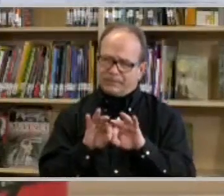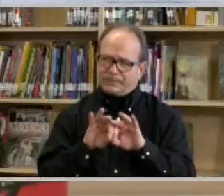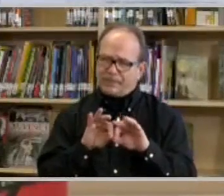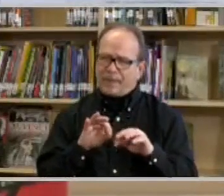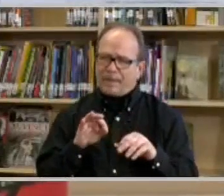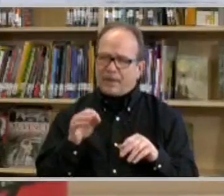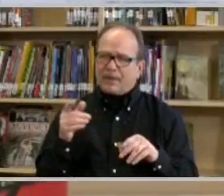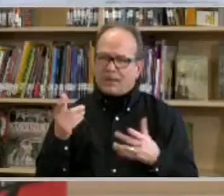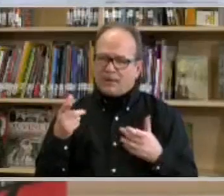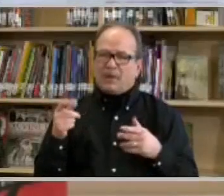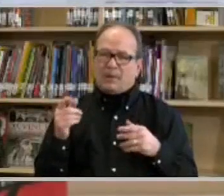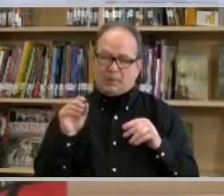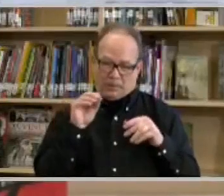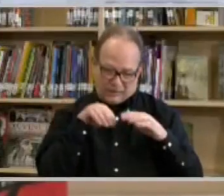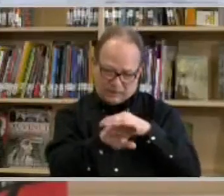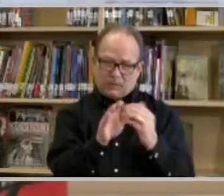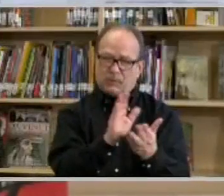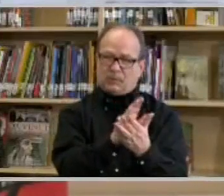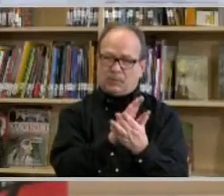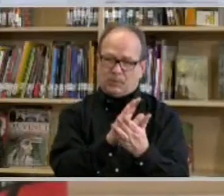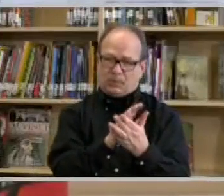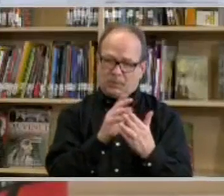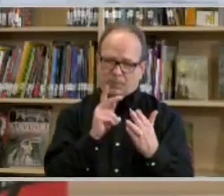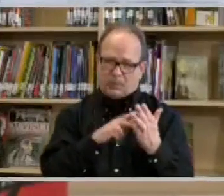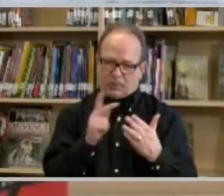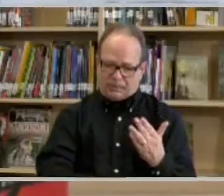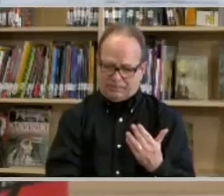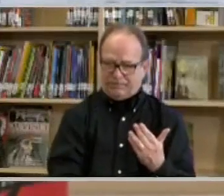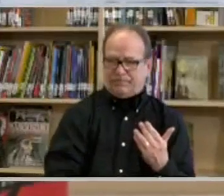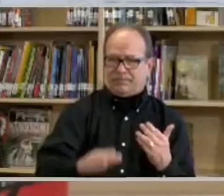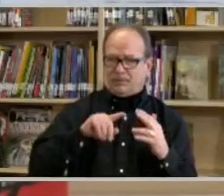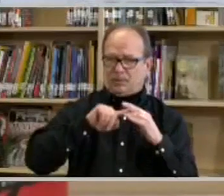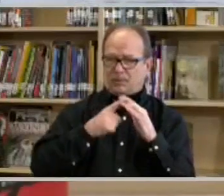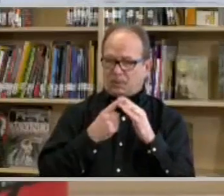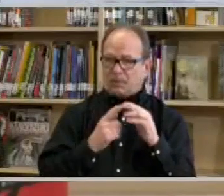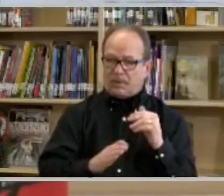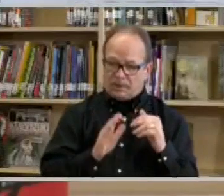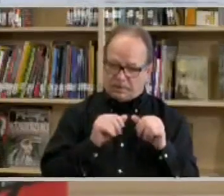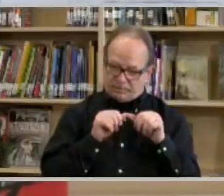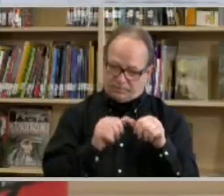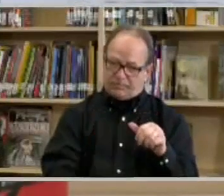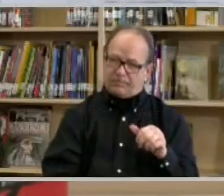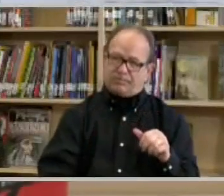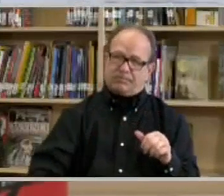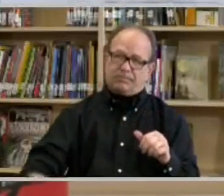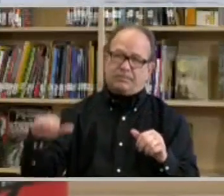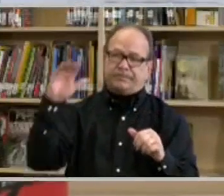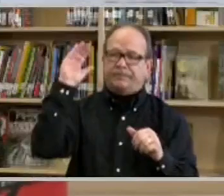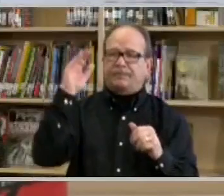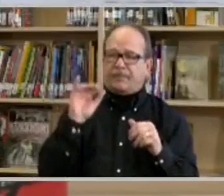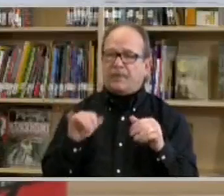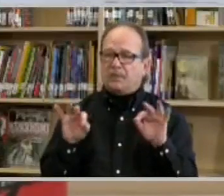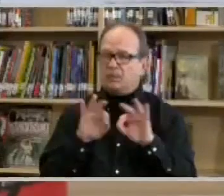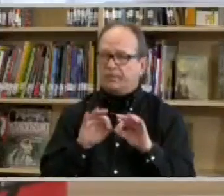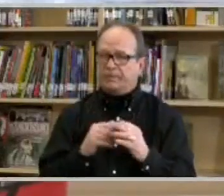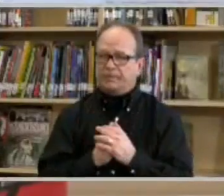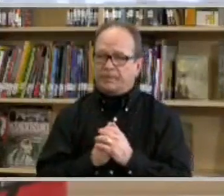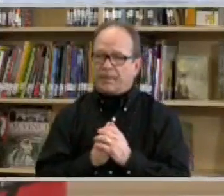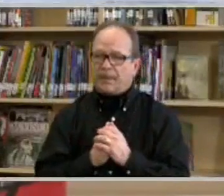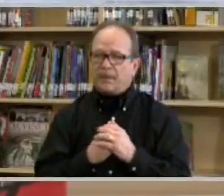KIDS ADVANCING. THE EARLIER WE GET THEM IN SCHOOL, THE LONGER WE CAN KEEP